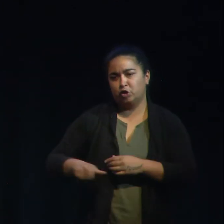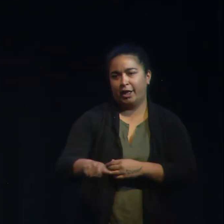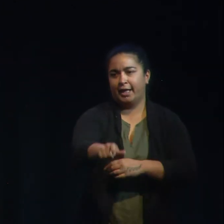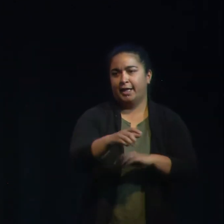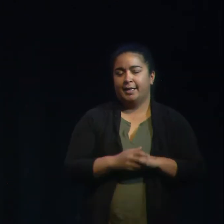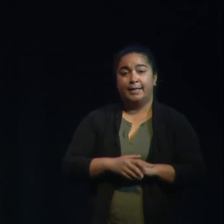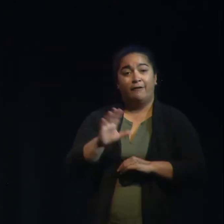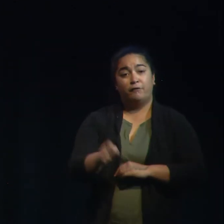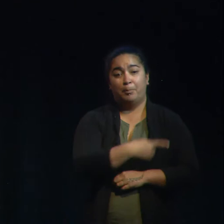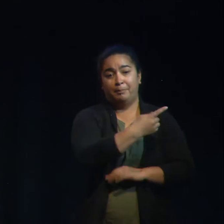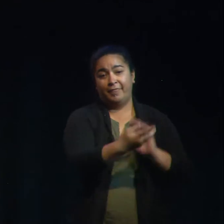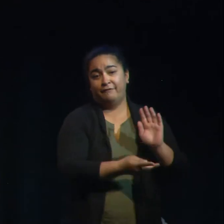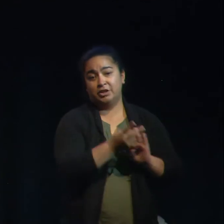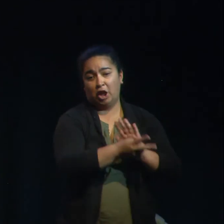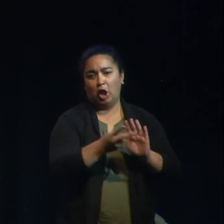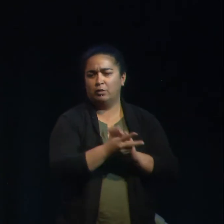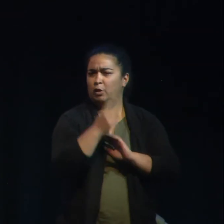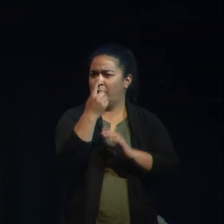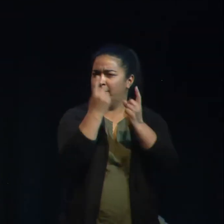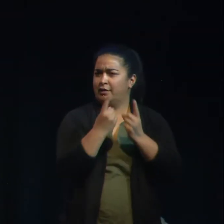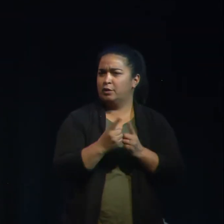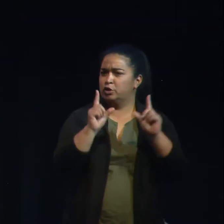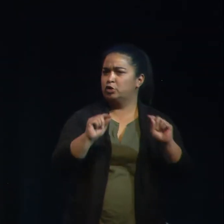From the video you can see that one of the key things we did was engage our youth, so